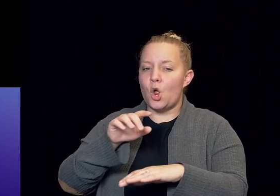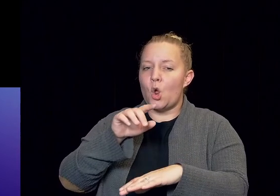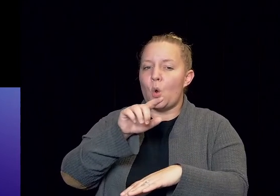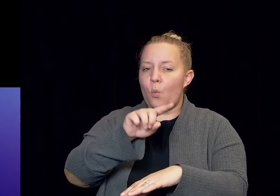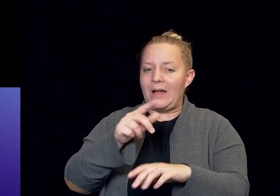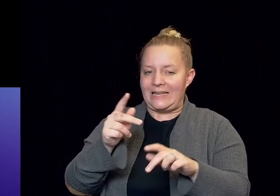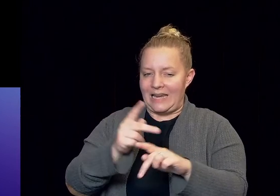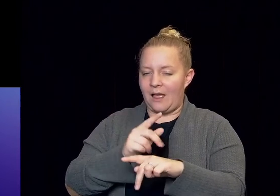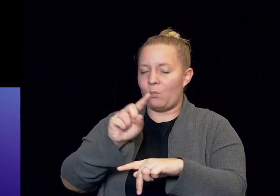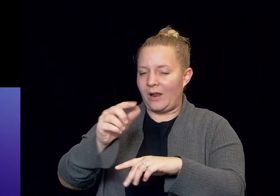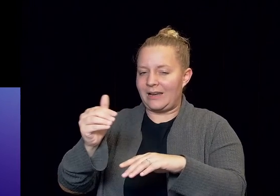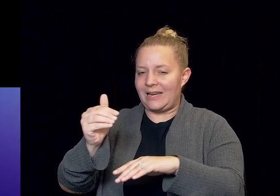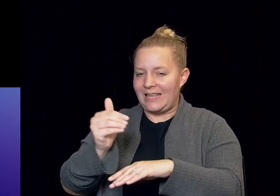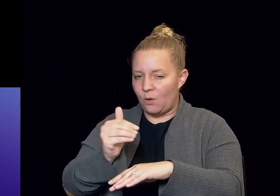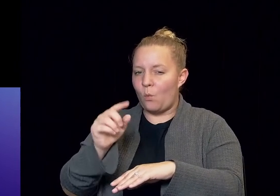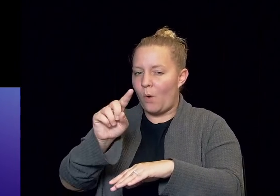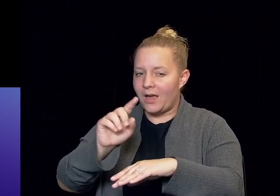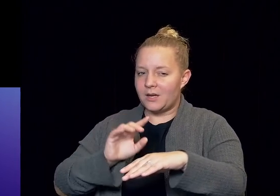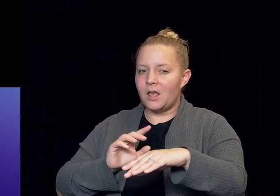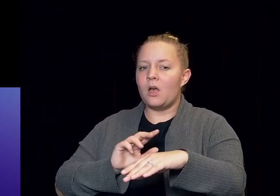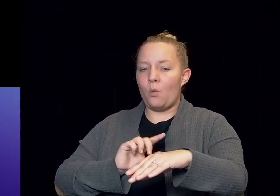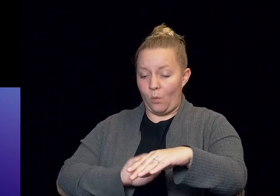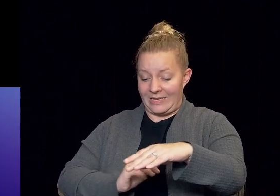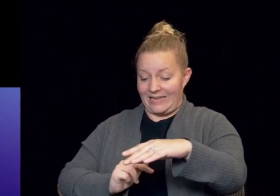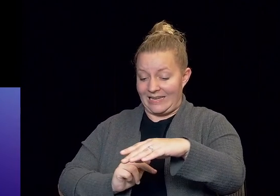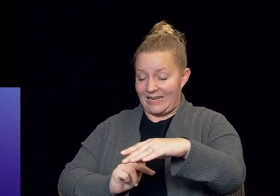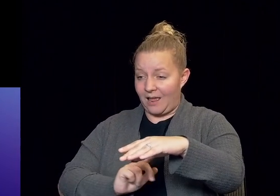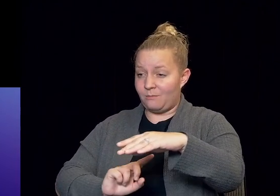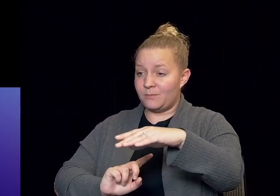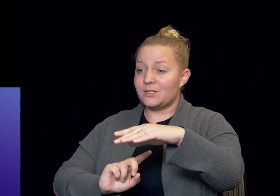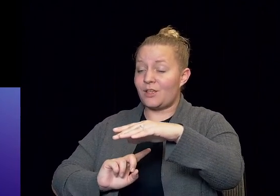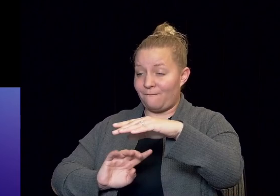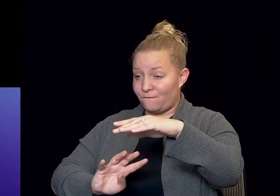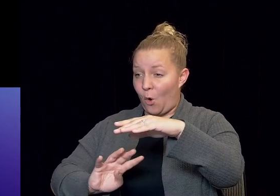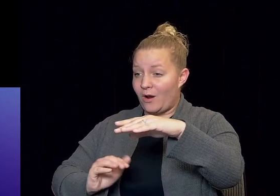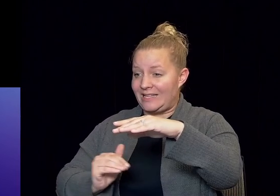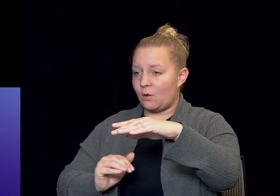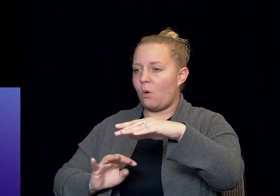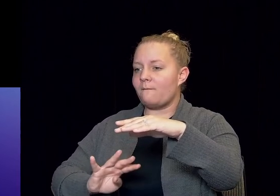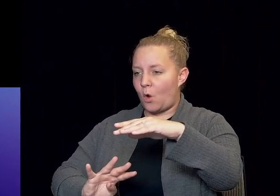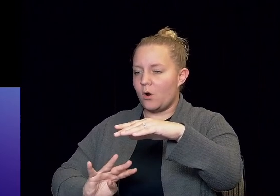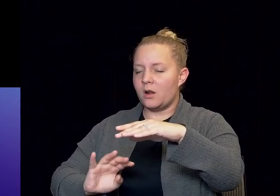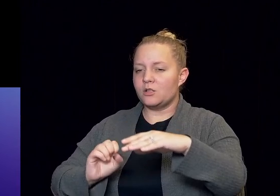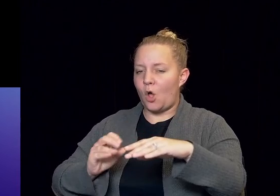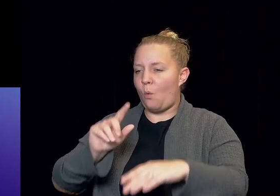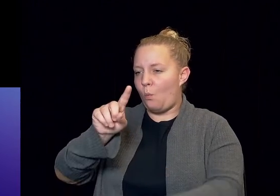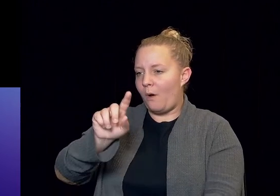and 1 times 4 is 4. So, my final answer is 1/4. So, it says "what portion of each day does he spend sleeping"?